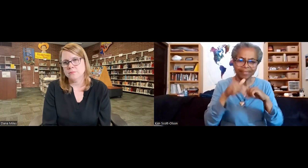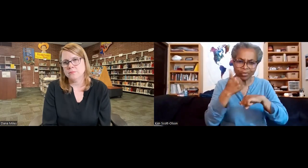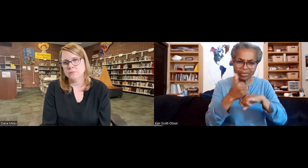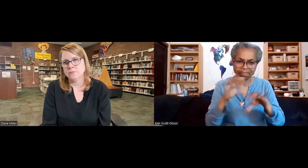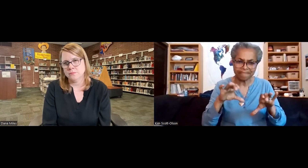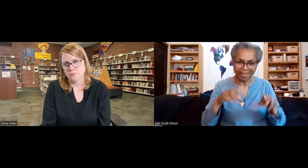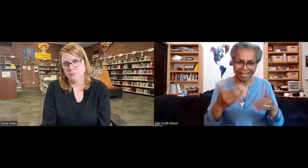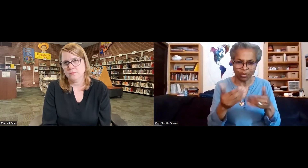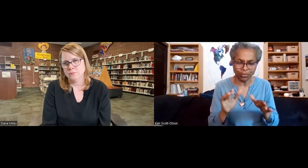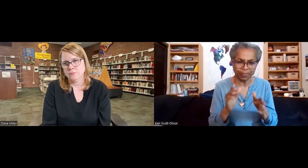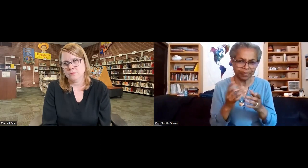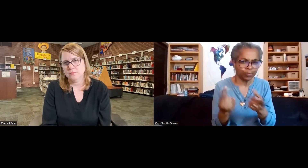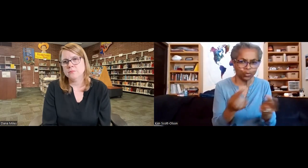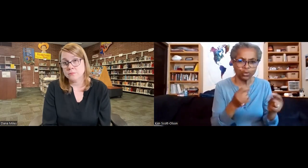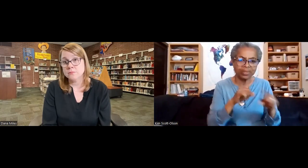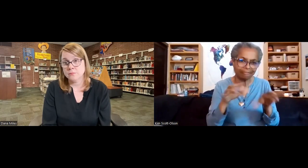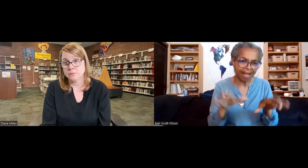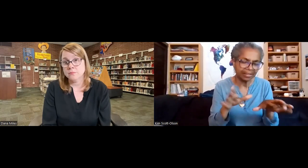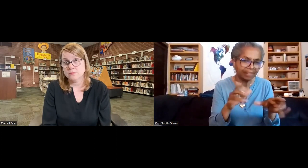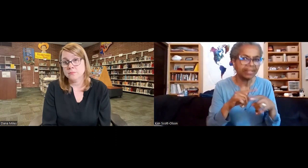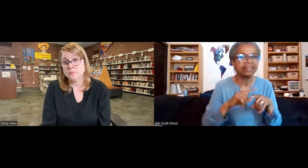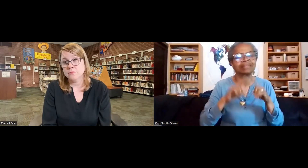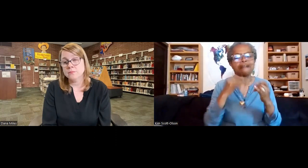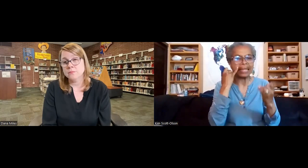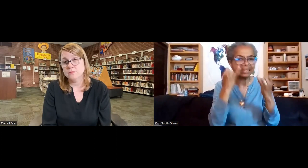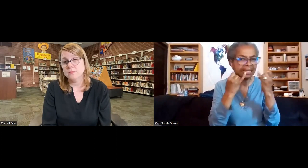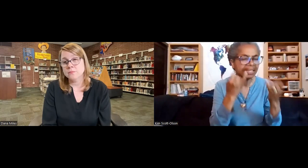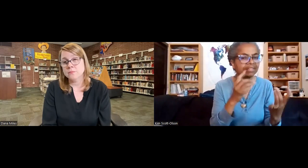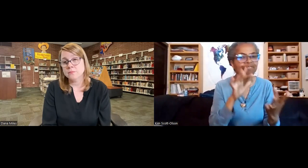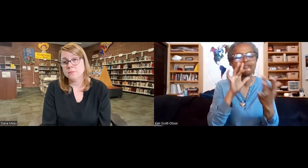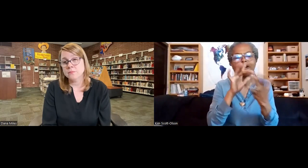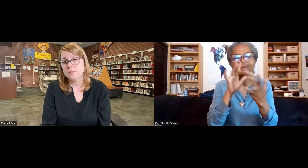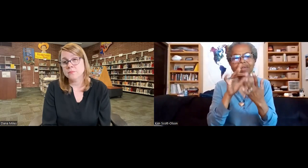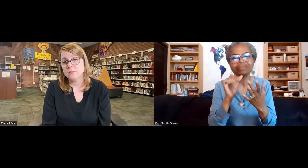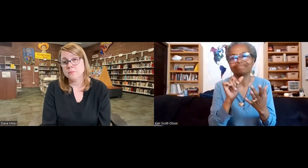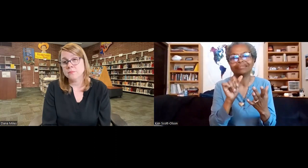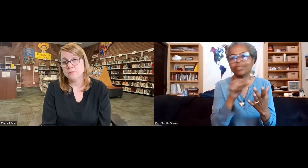And lastly, how to set up a classroom, what to do, different activities, ideas,